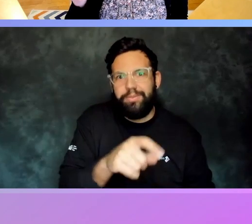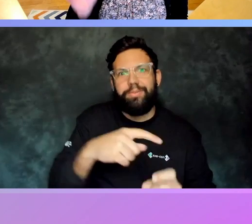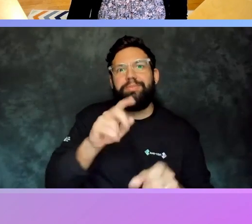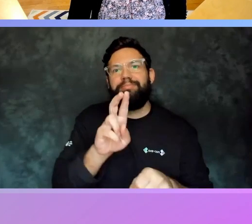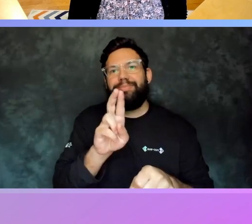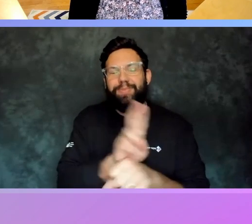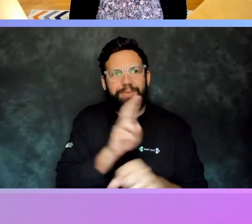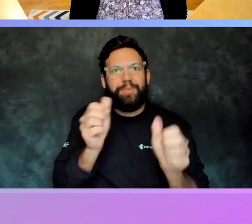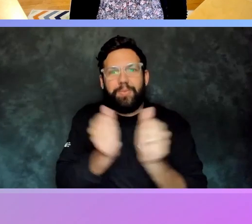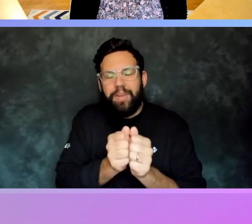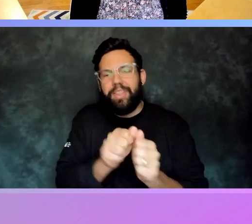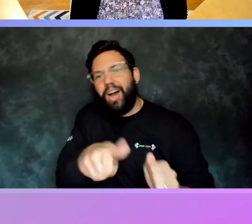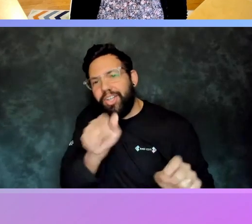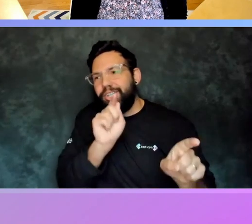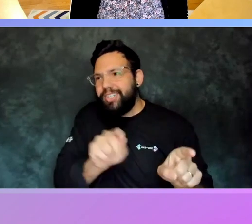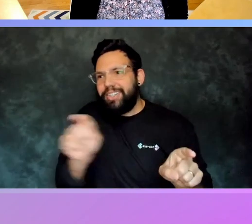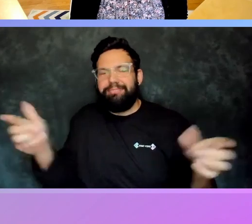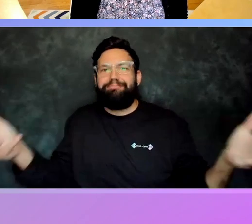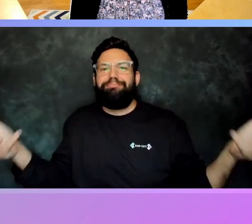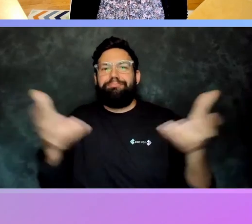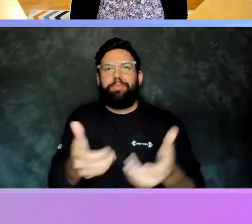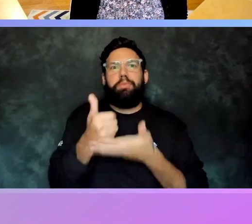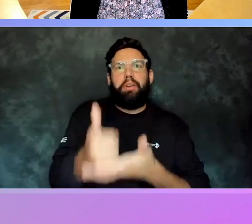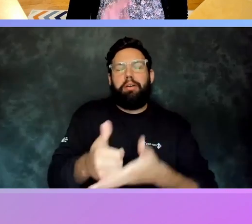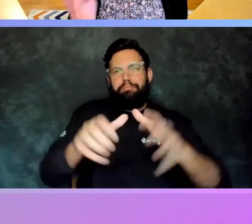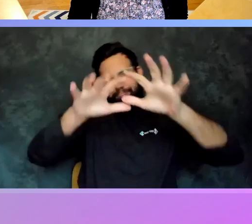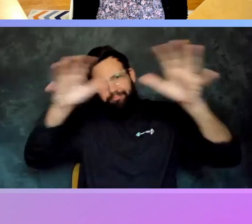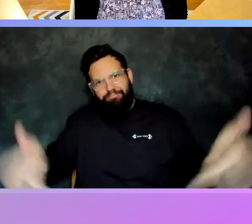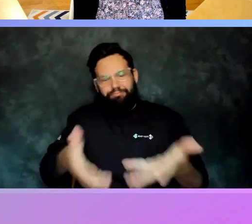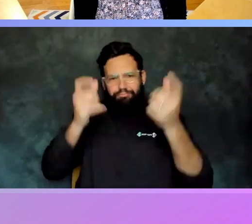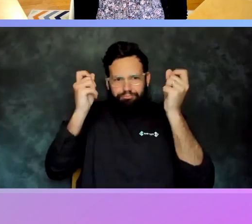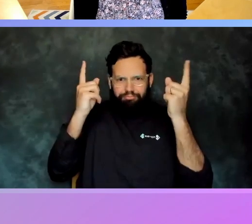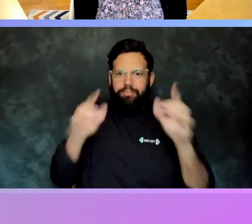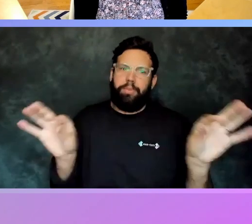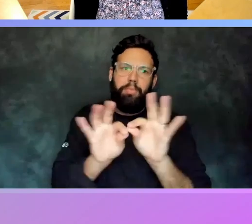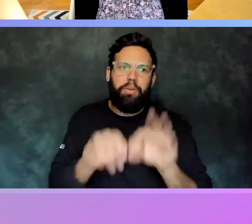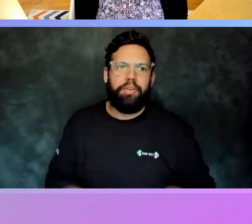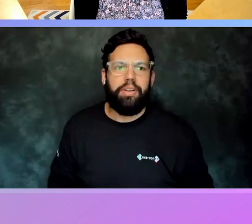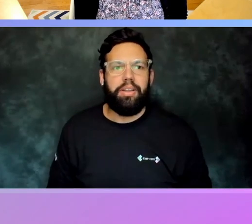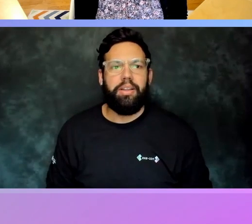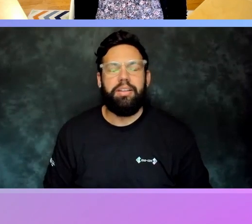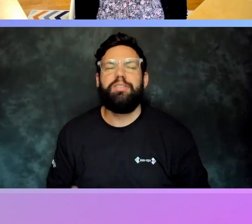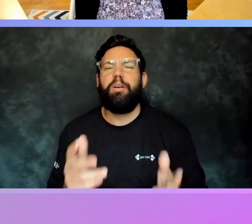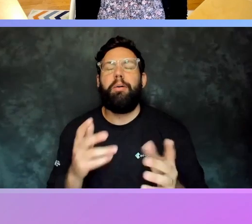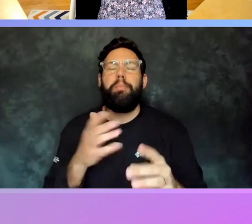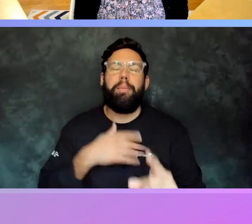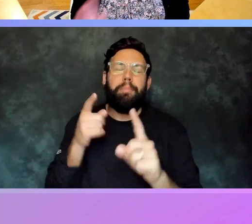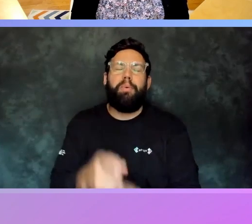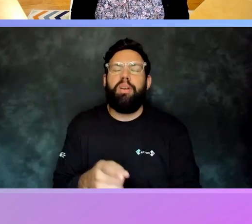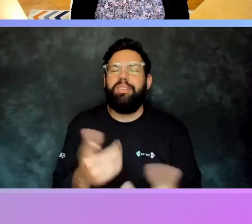heard of these tools. W color analyzer is one that pop in, you can hex values, other type of design values and get more